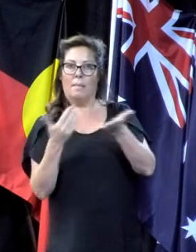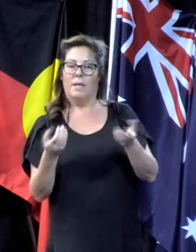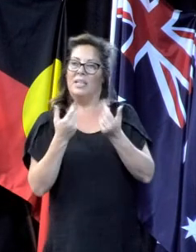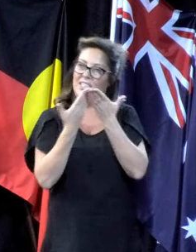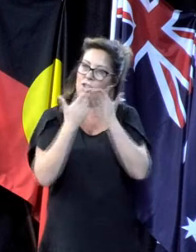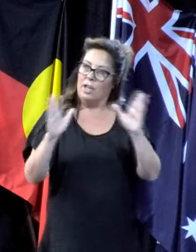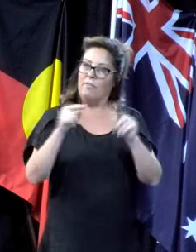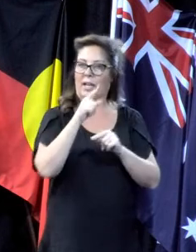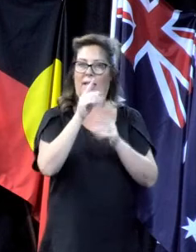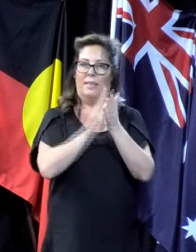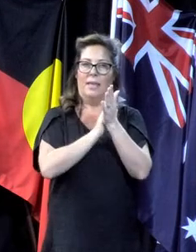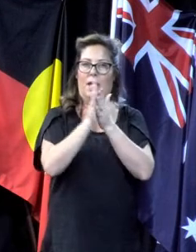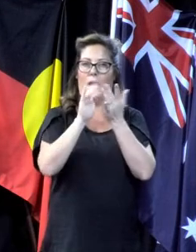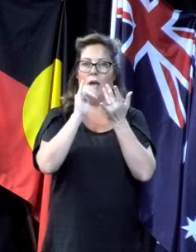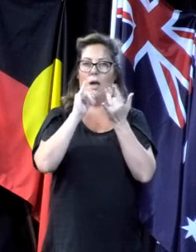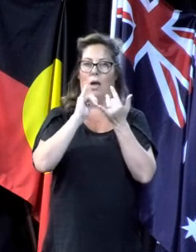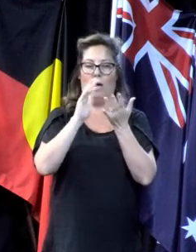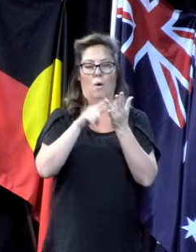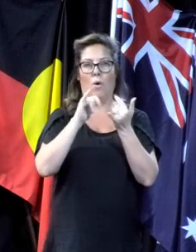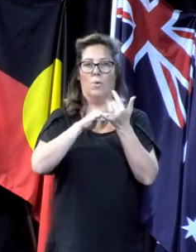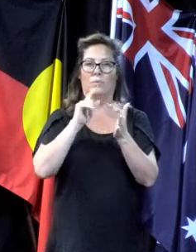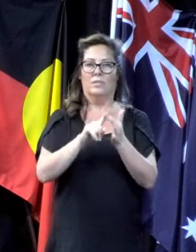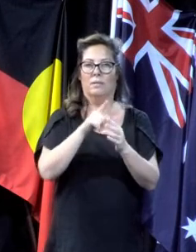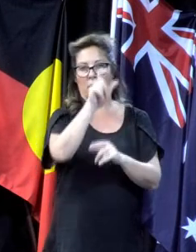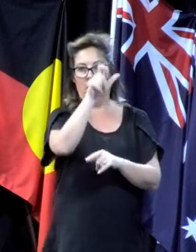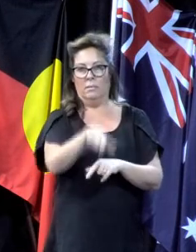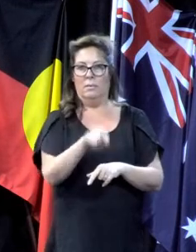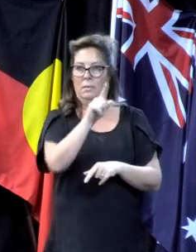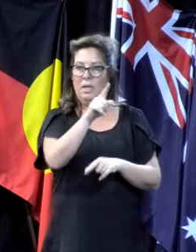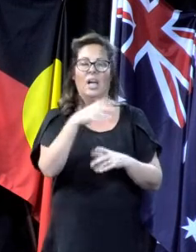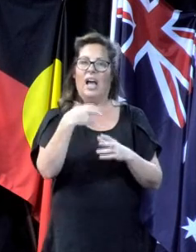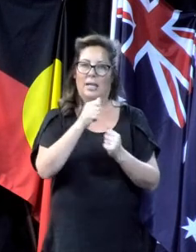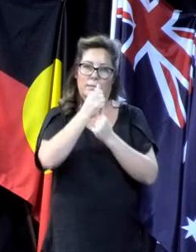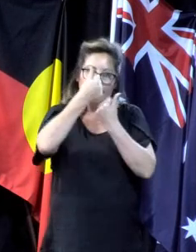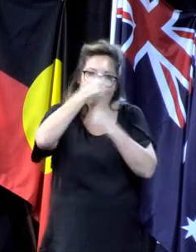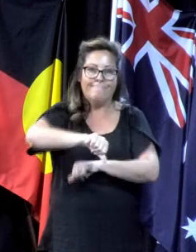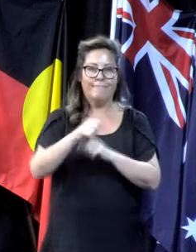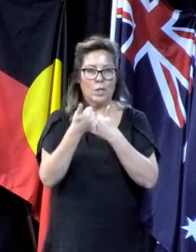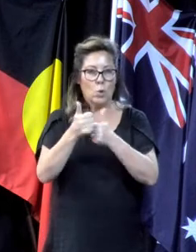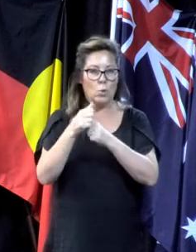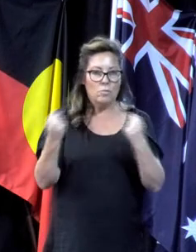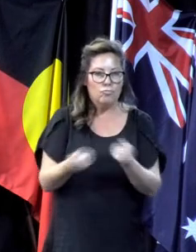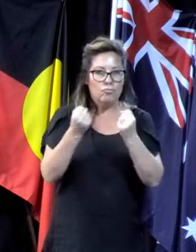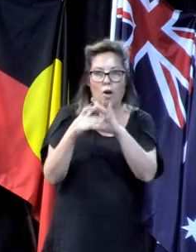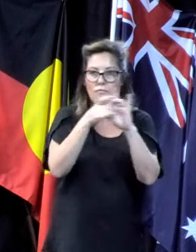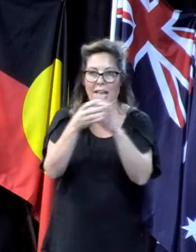with the parent and has got some extra information that a curriculum HOD may not necessarily be privy to.